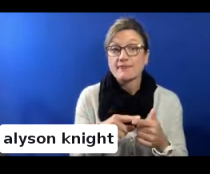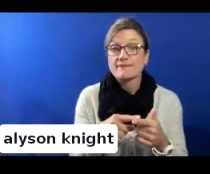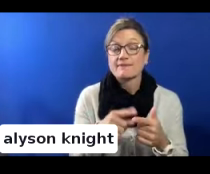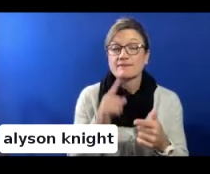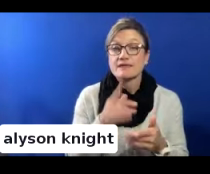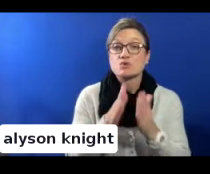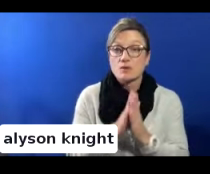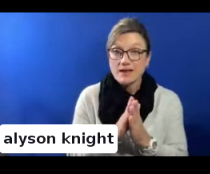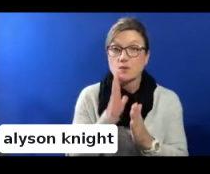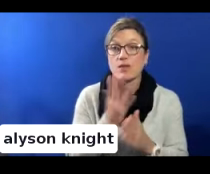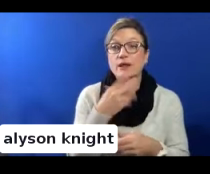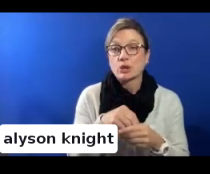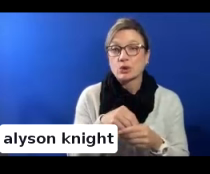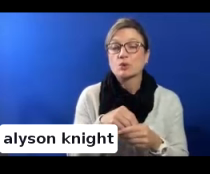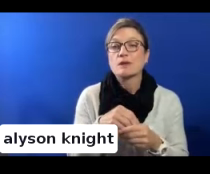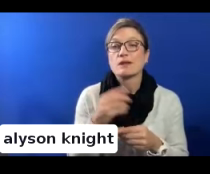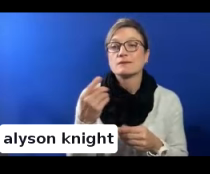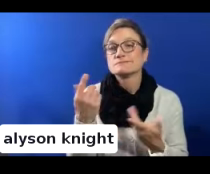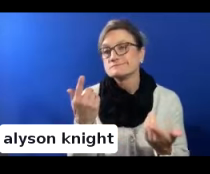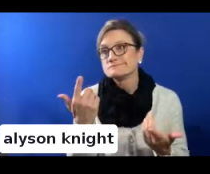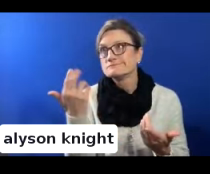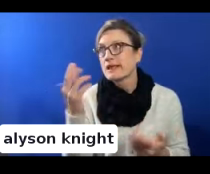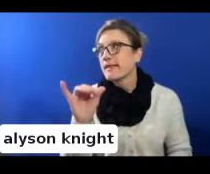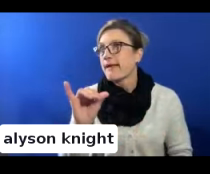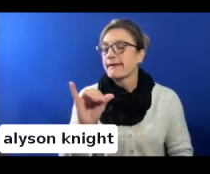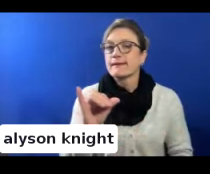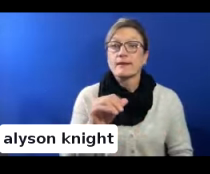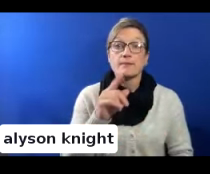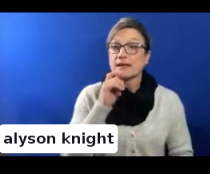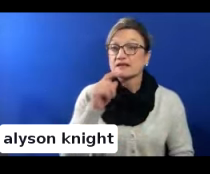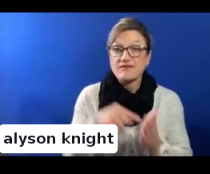would also include something like, due to this change, our project